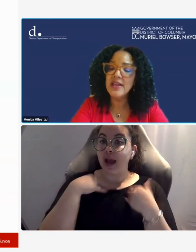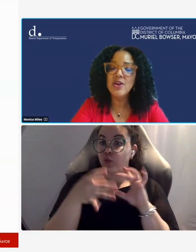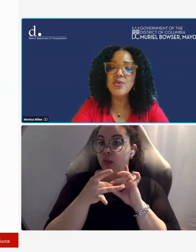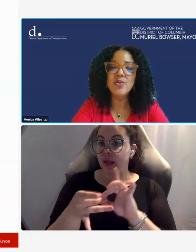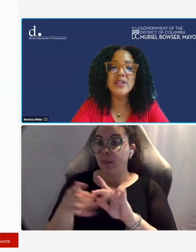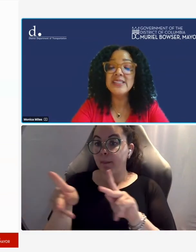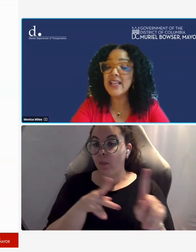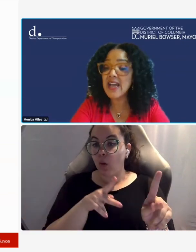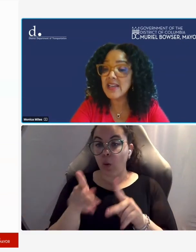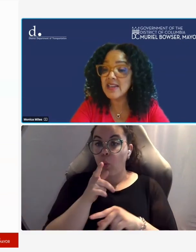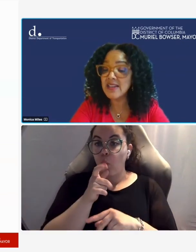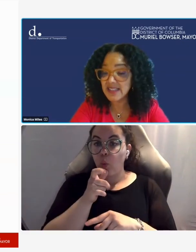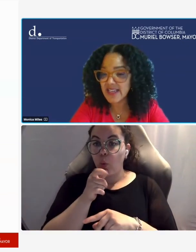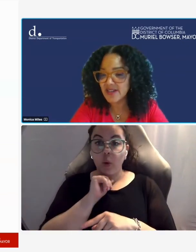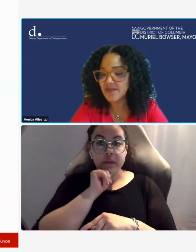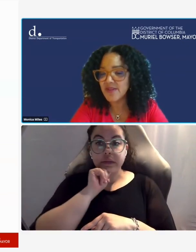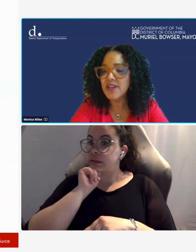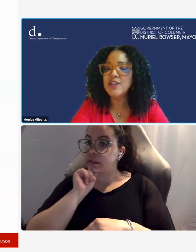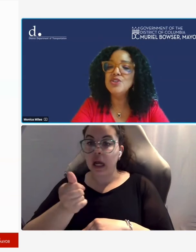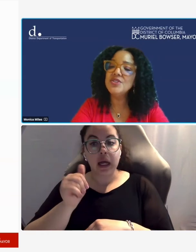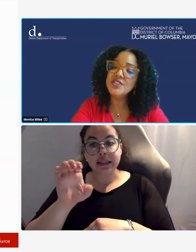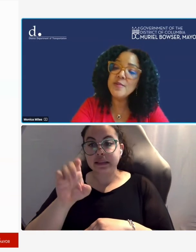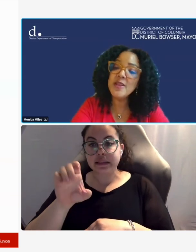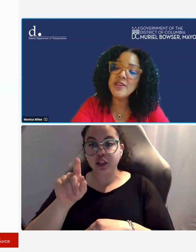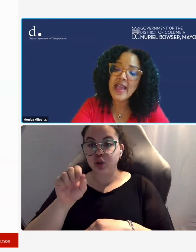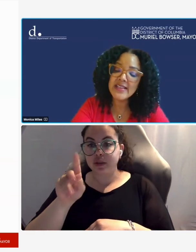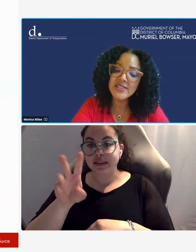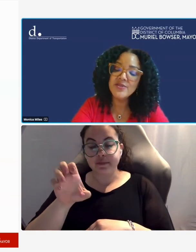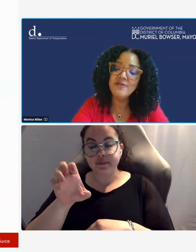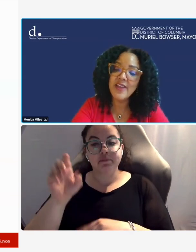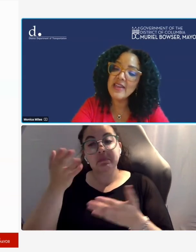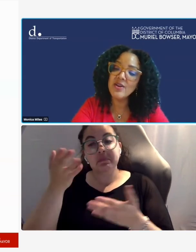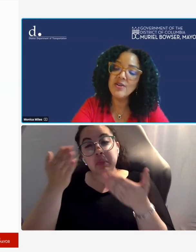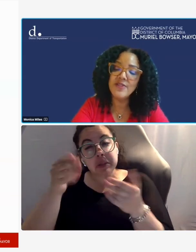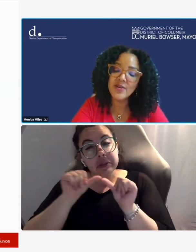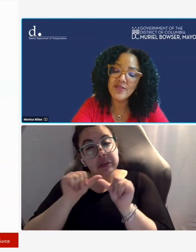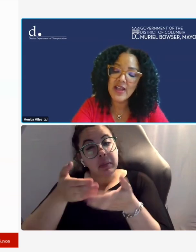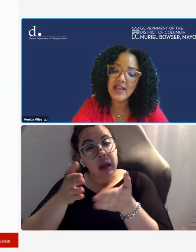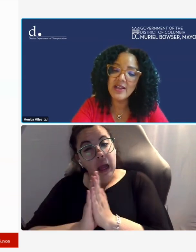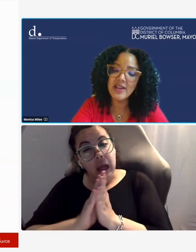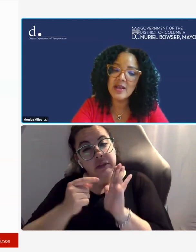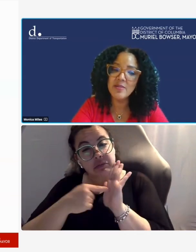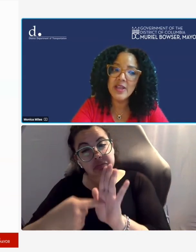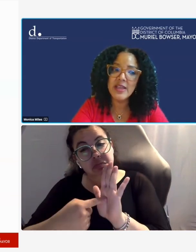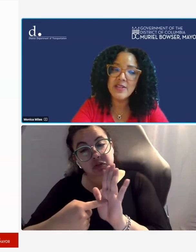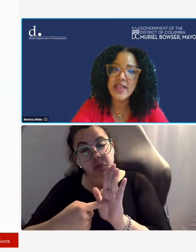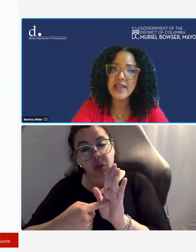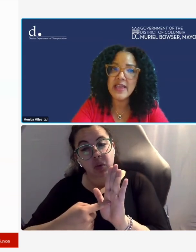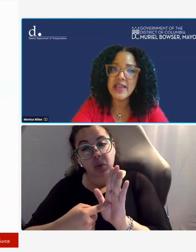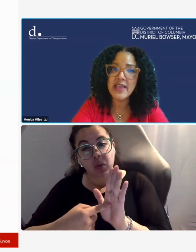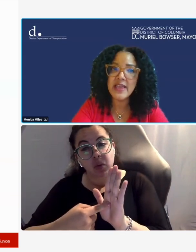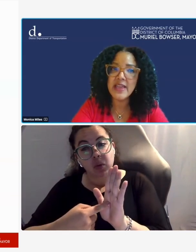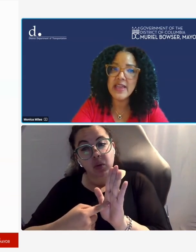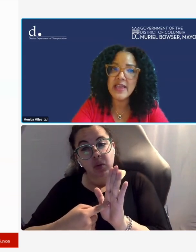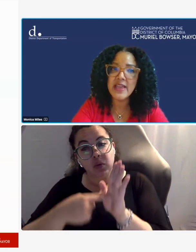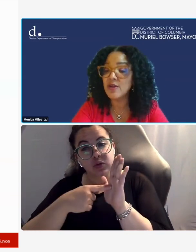who is not an executive you still may be asked to vet or verify um that they're being paid an